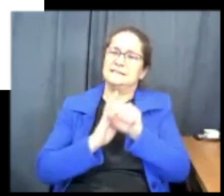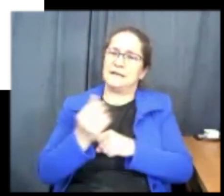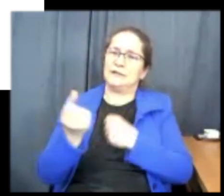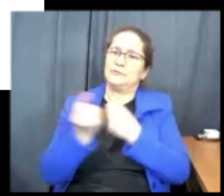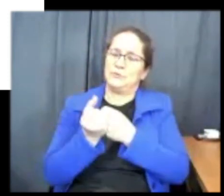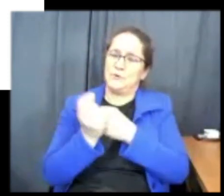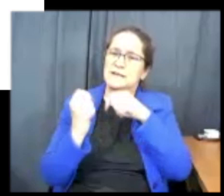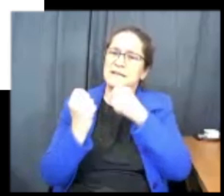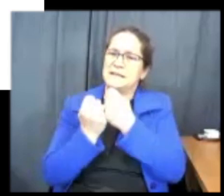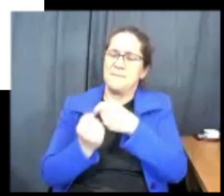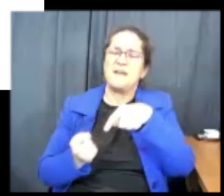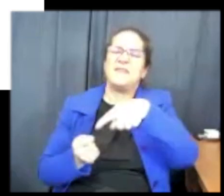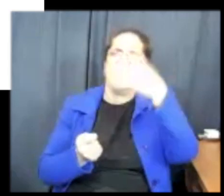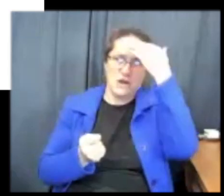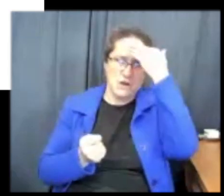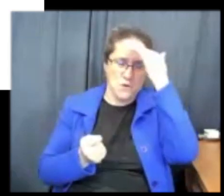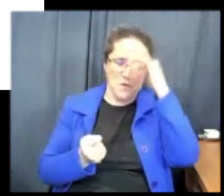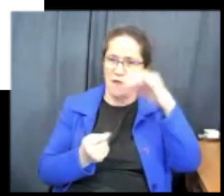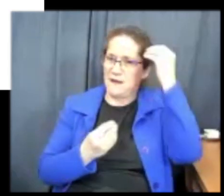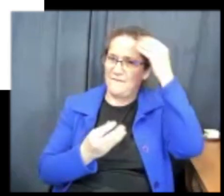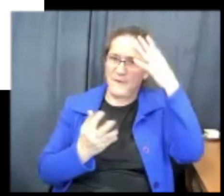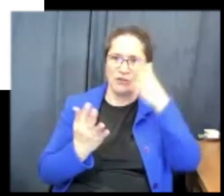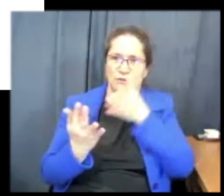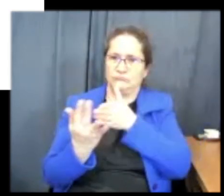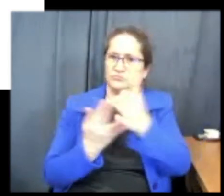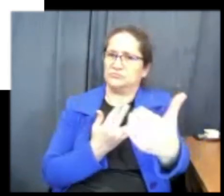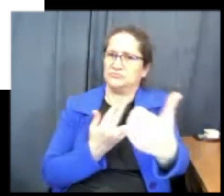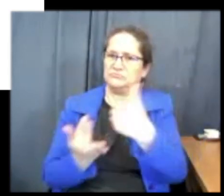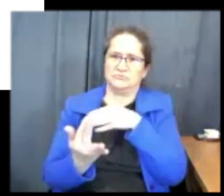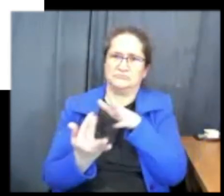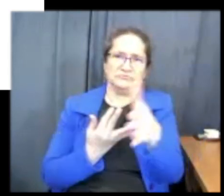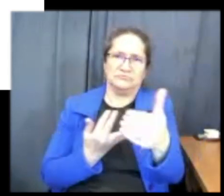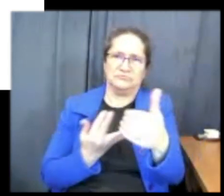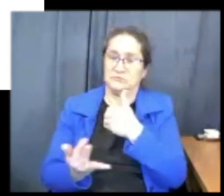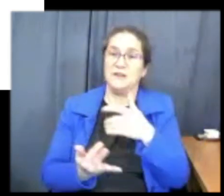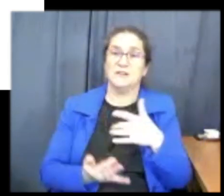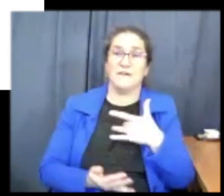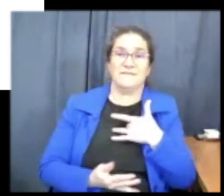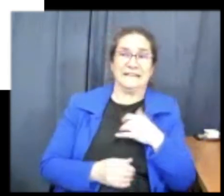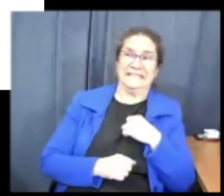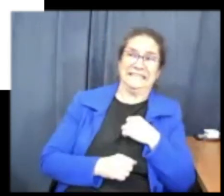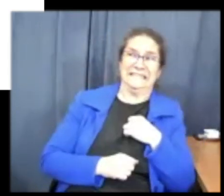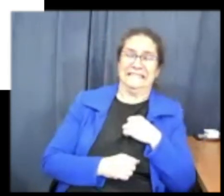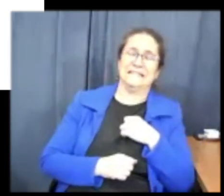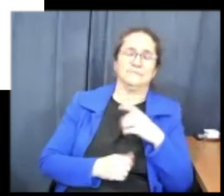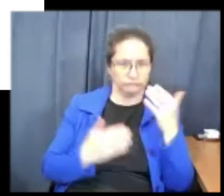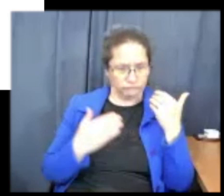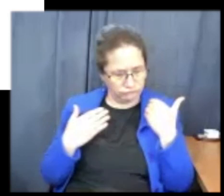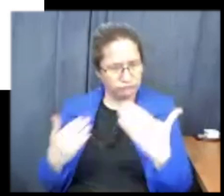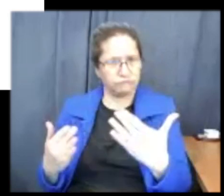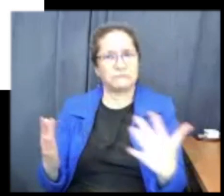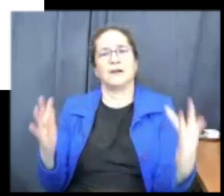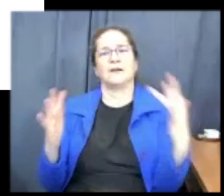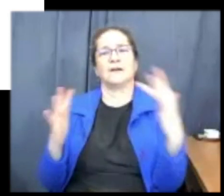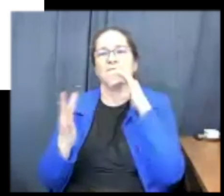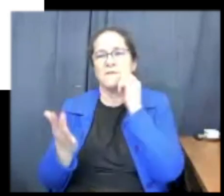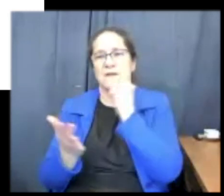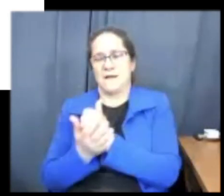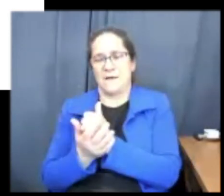know all of that data like the back of their hands. So don't hesitate to reach out to them for further assistance. Wonderful. Thank you so much.